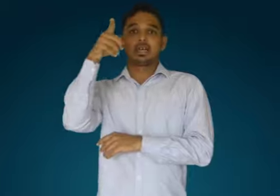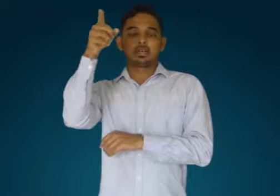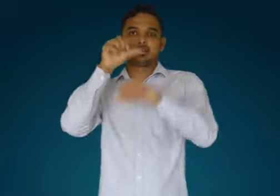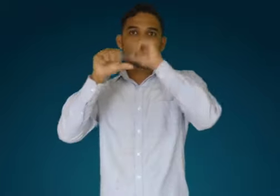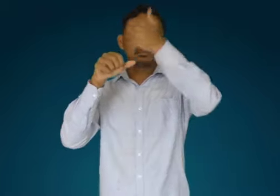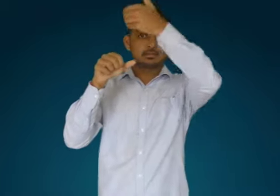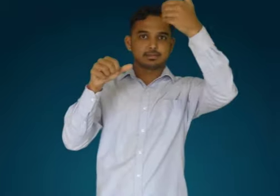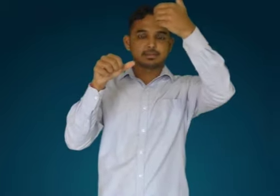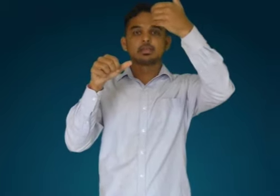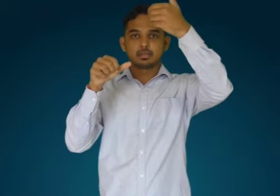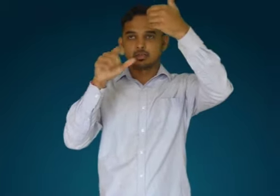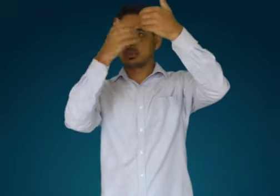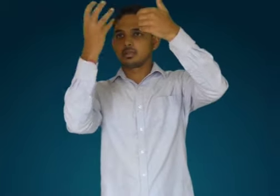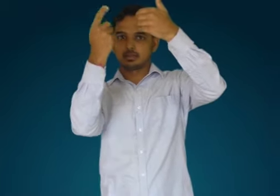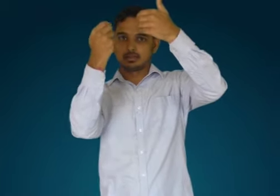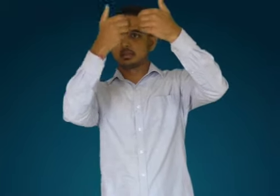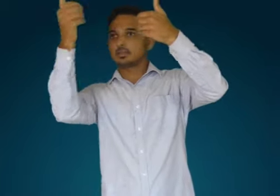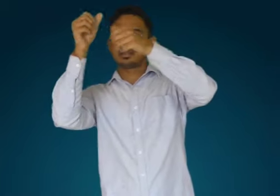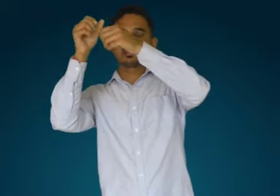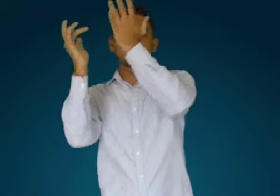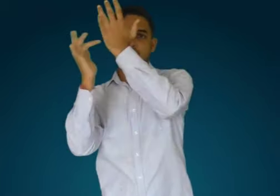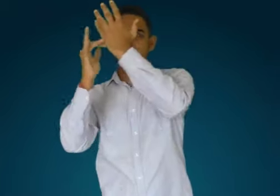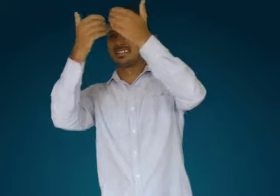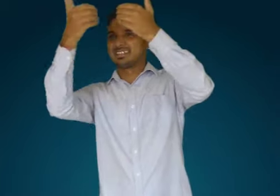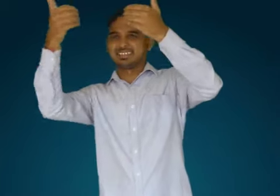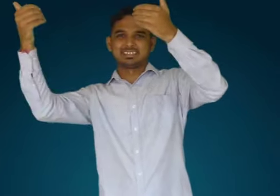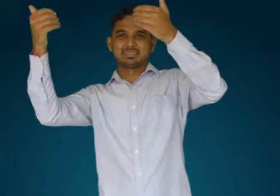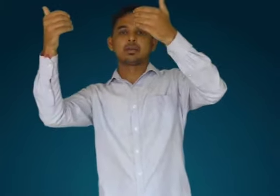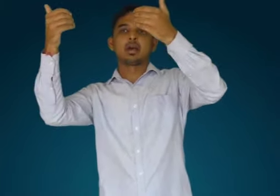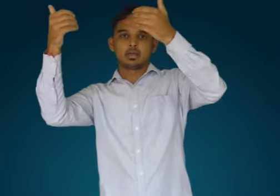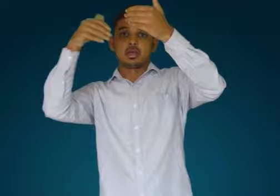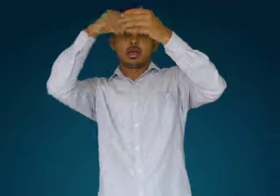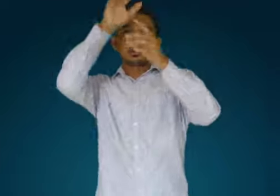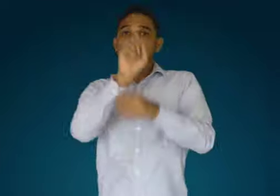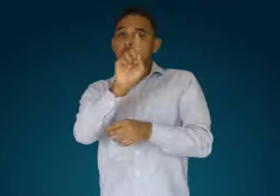what is transdisciplinary learning normally subjects such as science